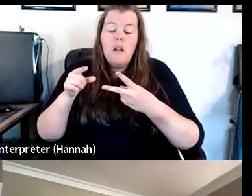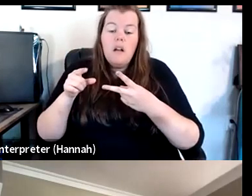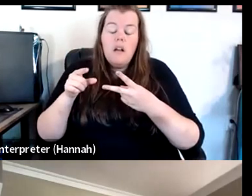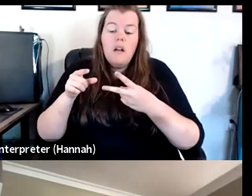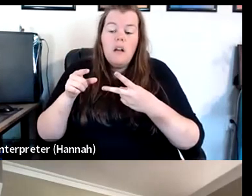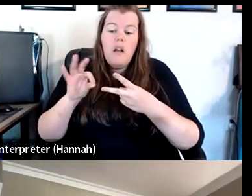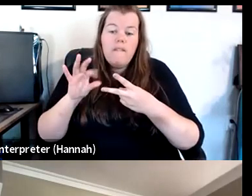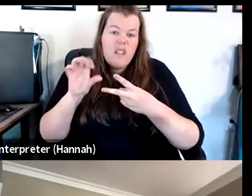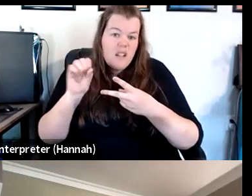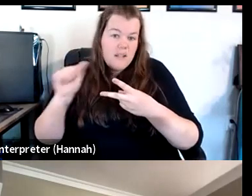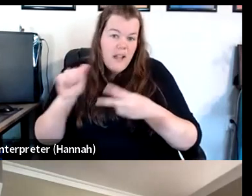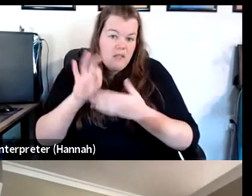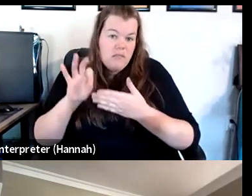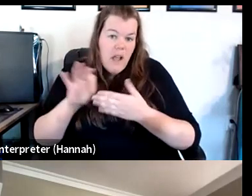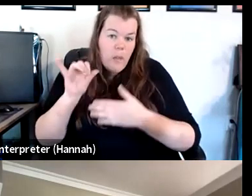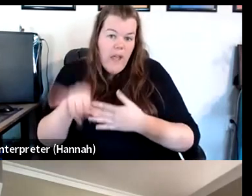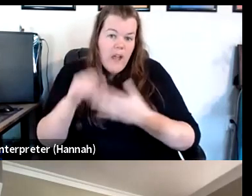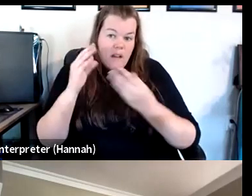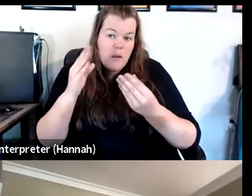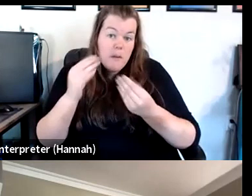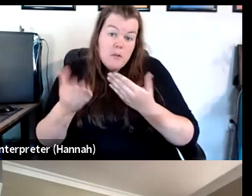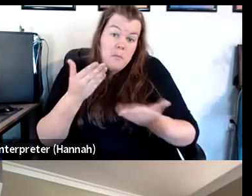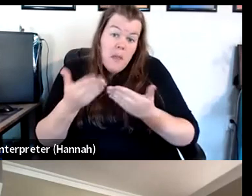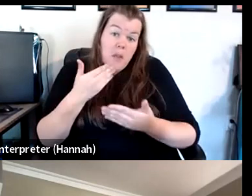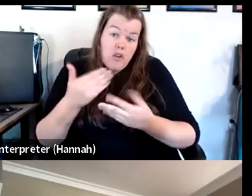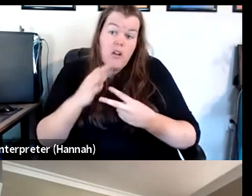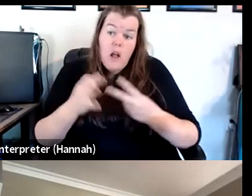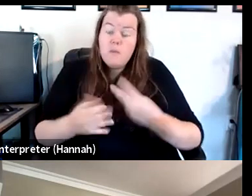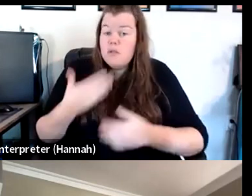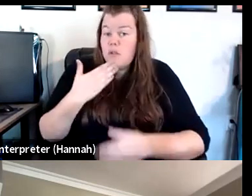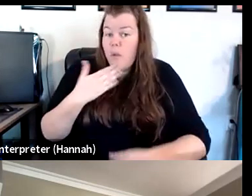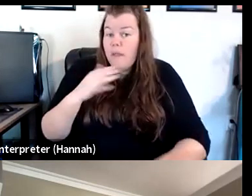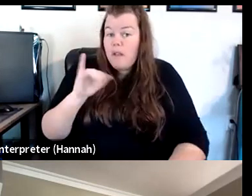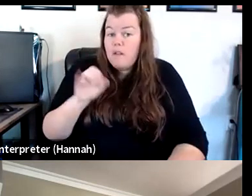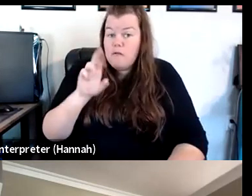see if we can get some data from for benchmarking so I appreciate that, Jared. And then Karly had